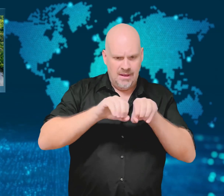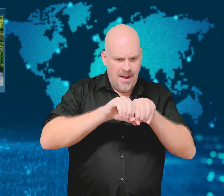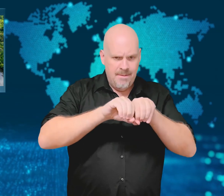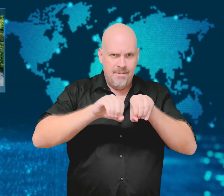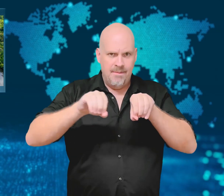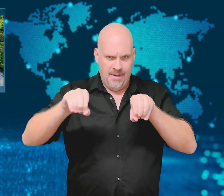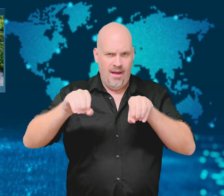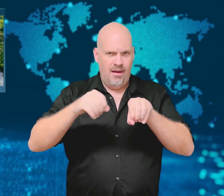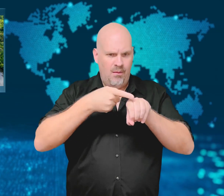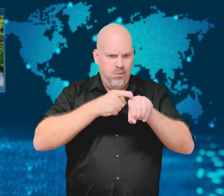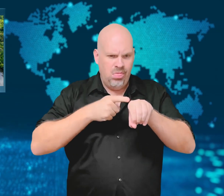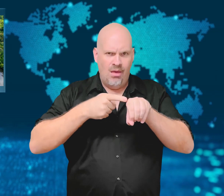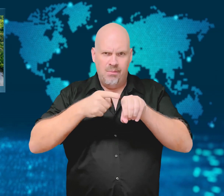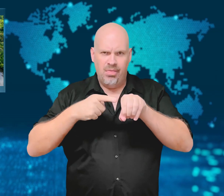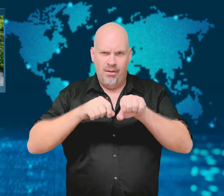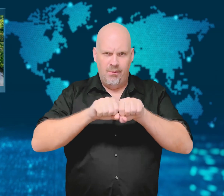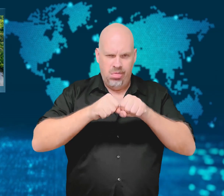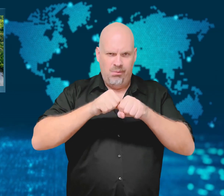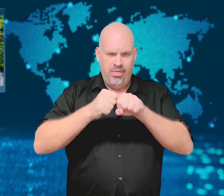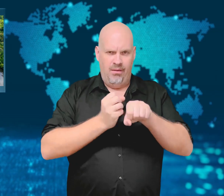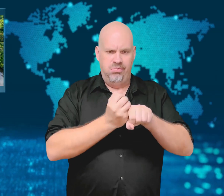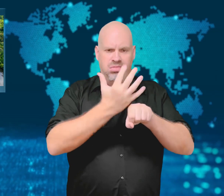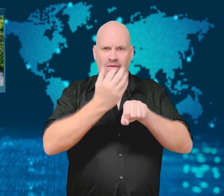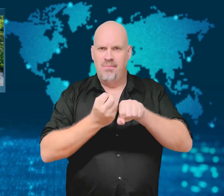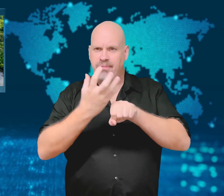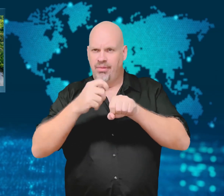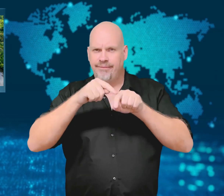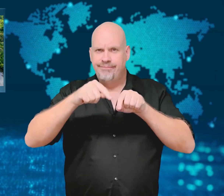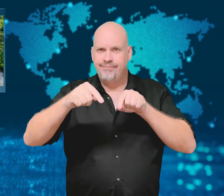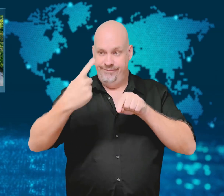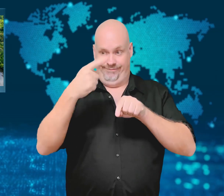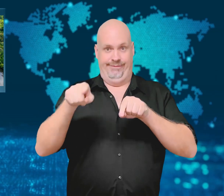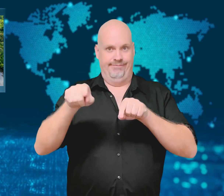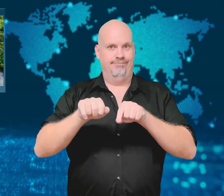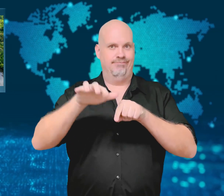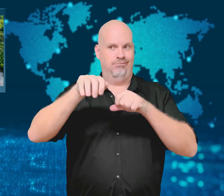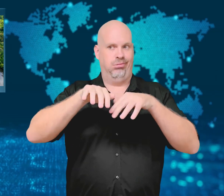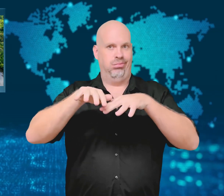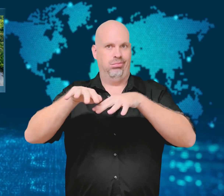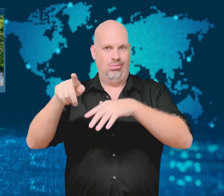The spill took place on September 16th of this year.